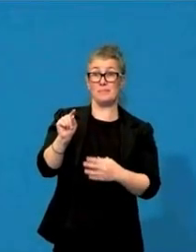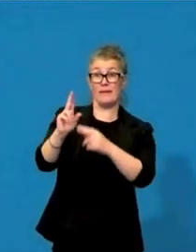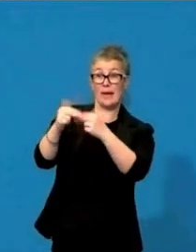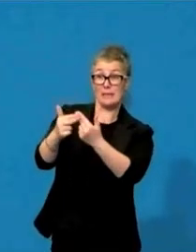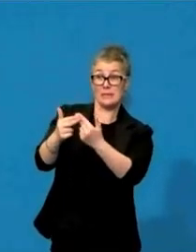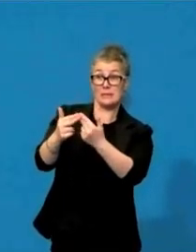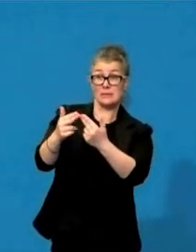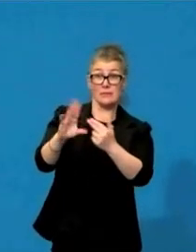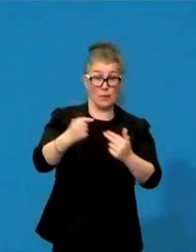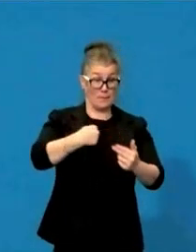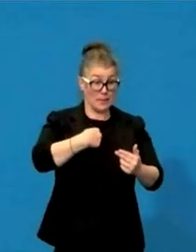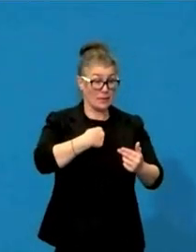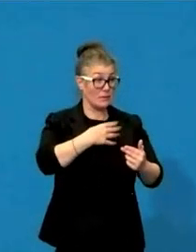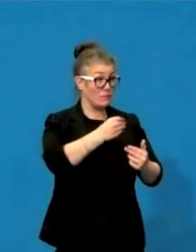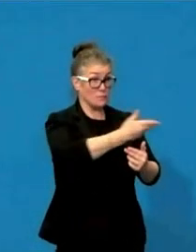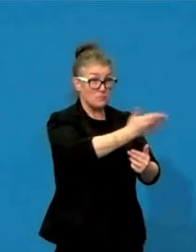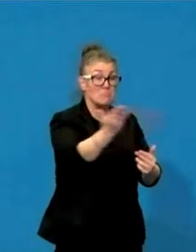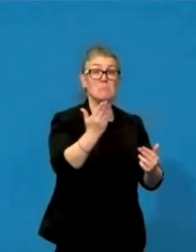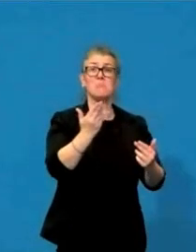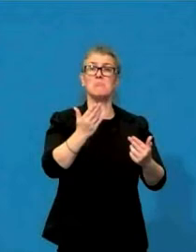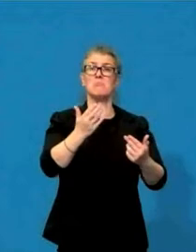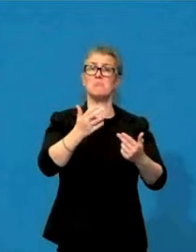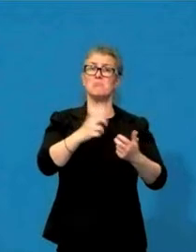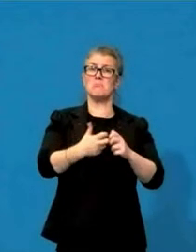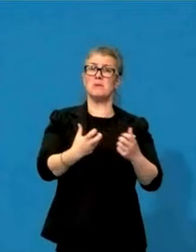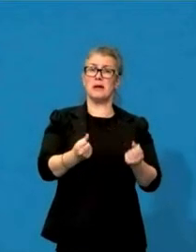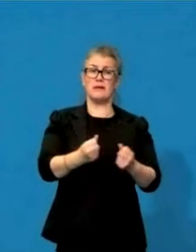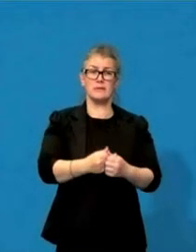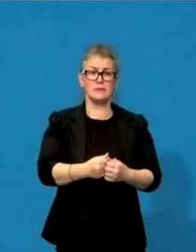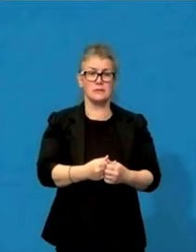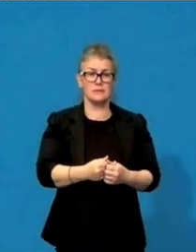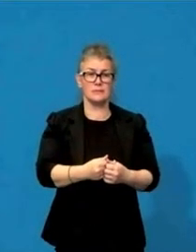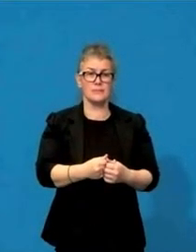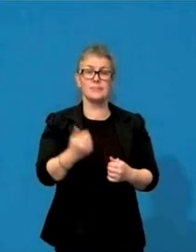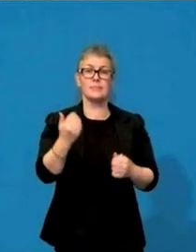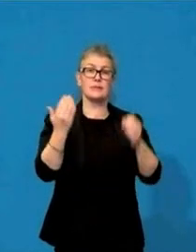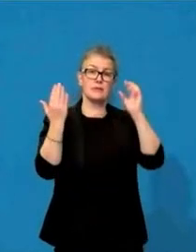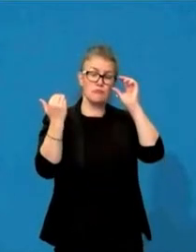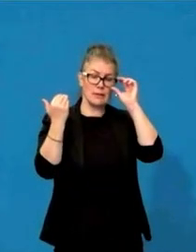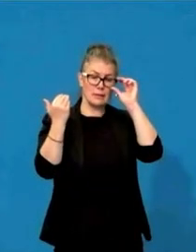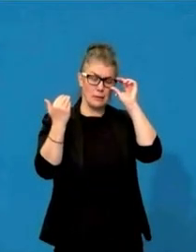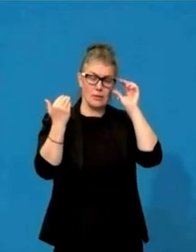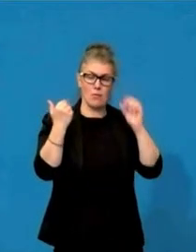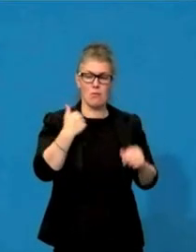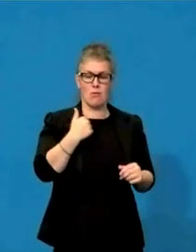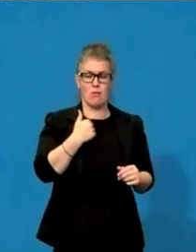Recently, I've - just through my work, I've just picked up a new - an Aboriginal male who